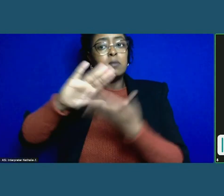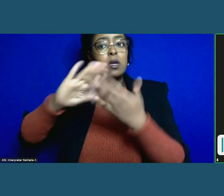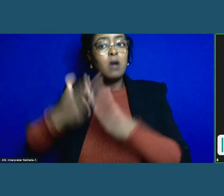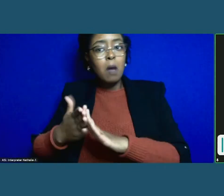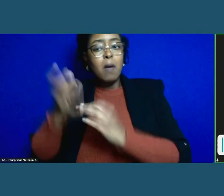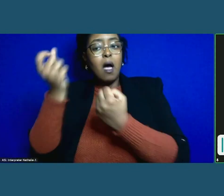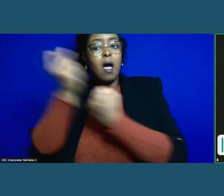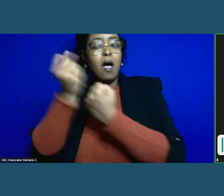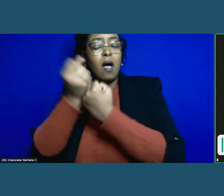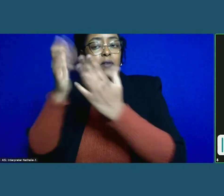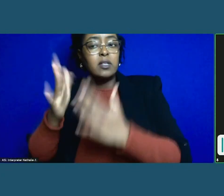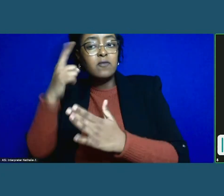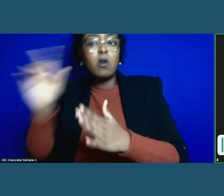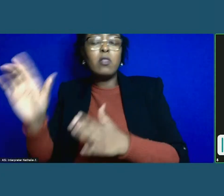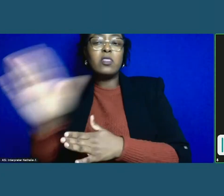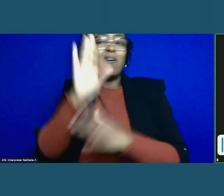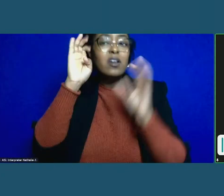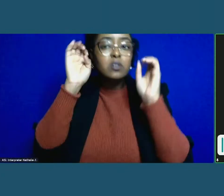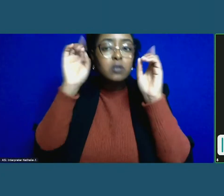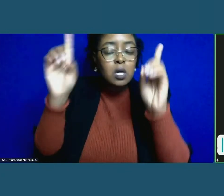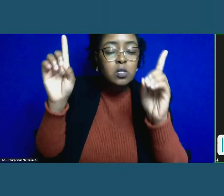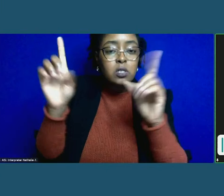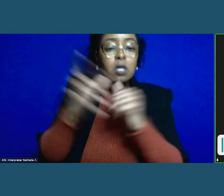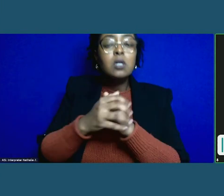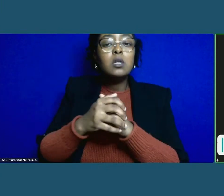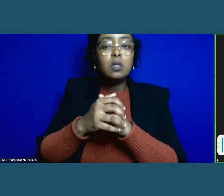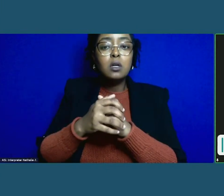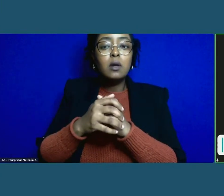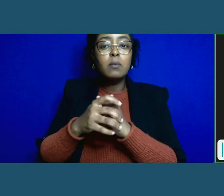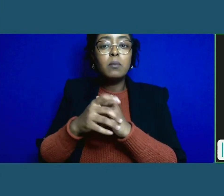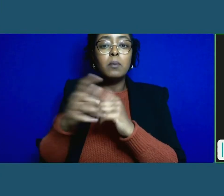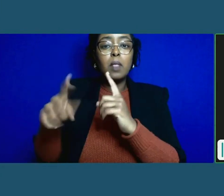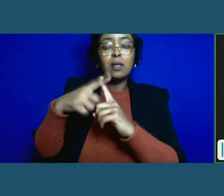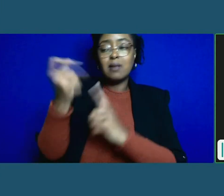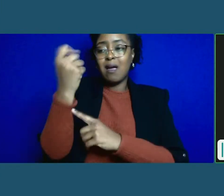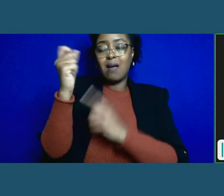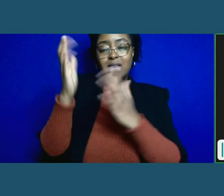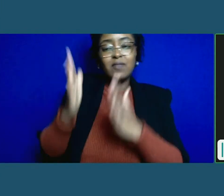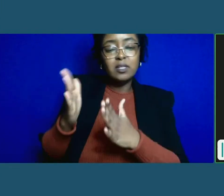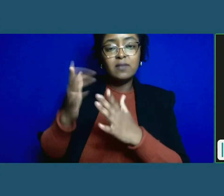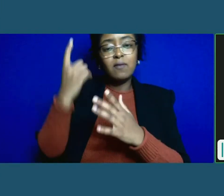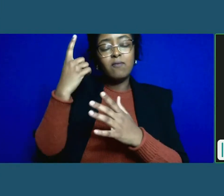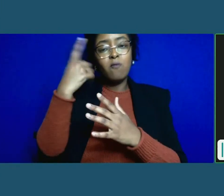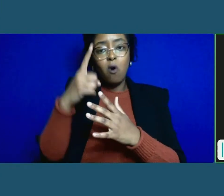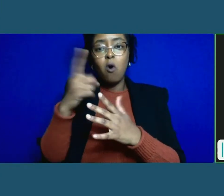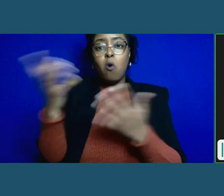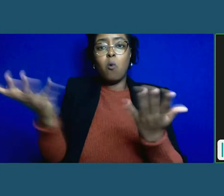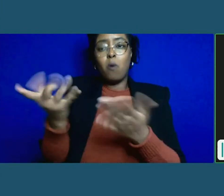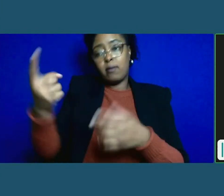and most importantly, how they have to becomeuh, advocates